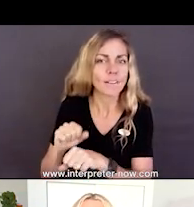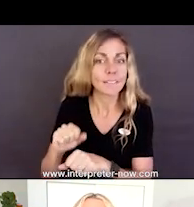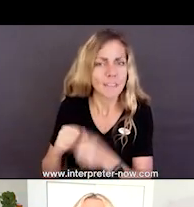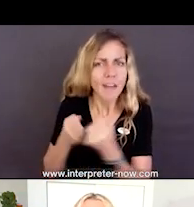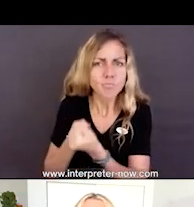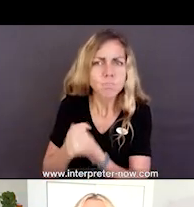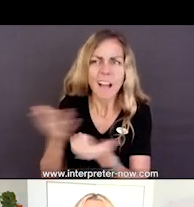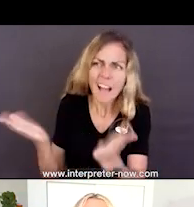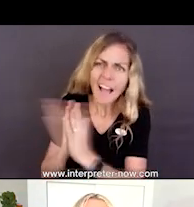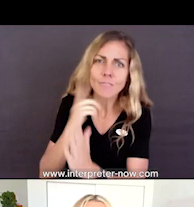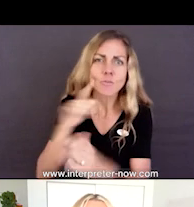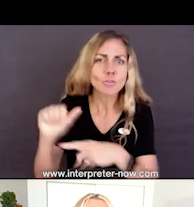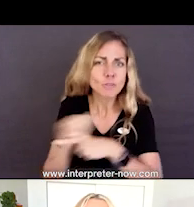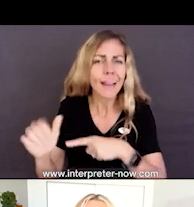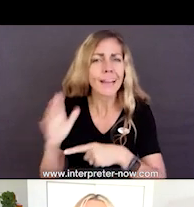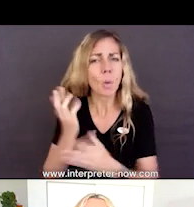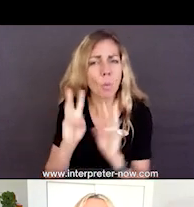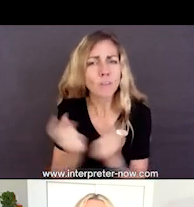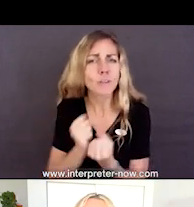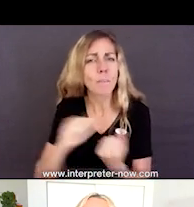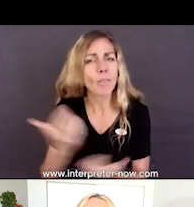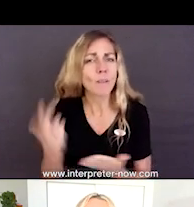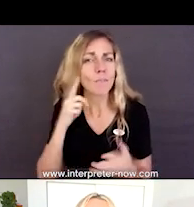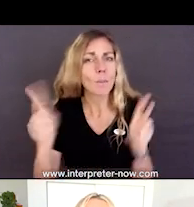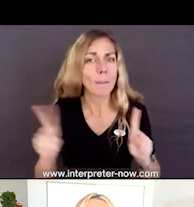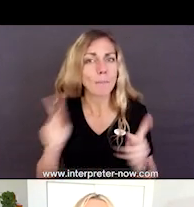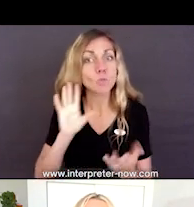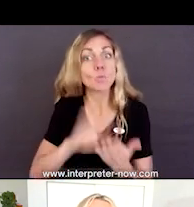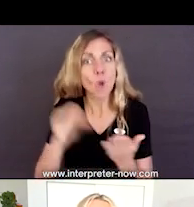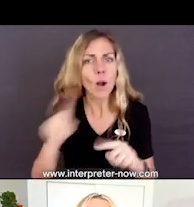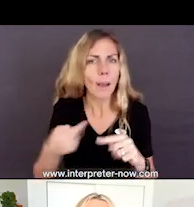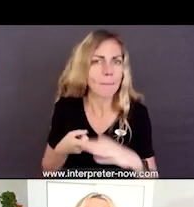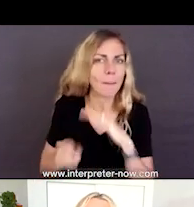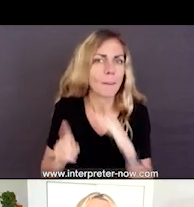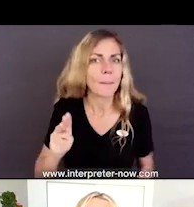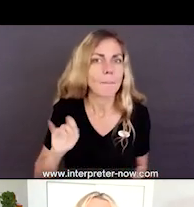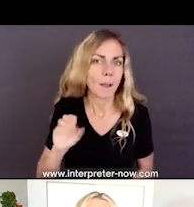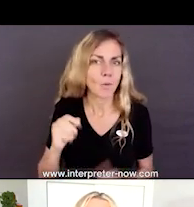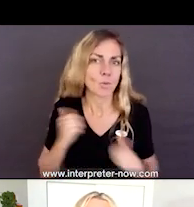Advocate for training, for workshops, for other resources for people to learn about